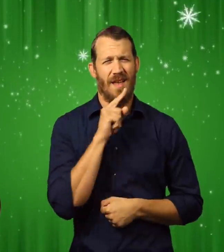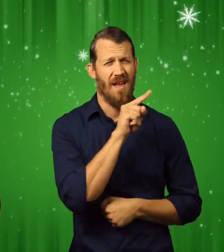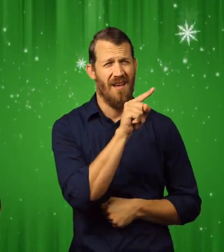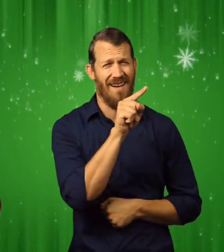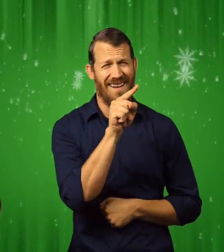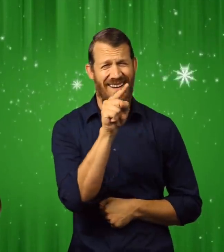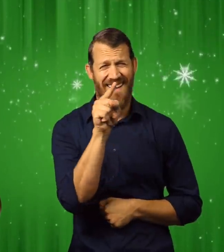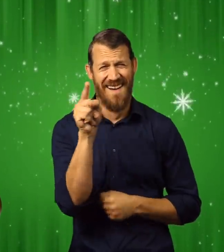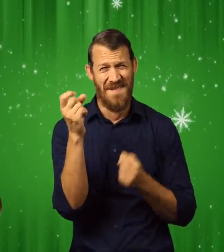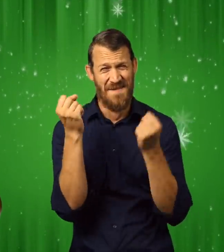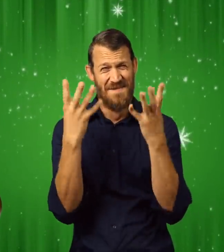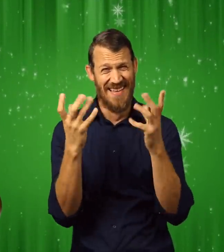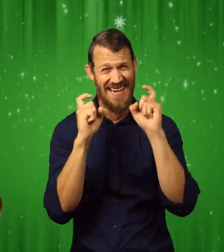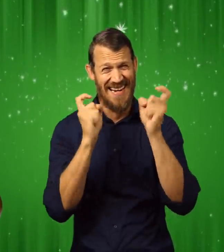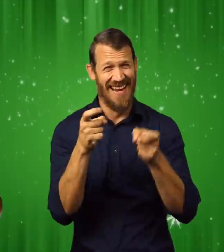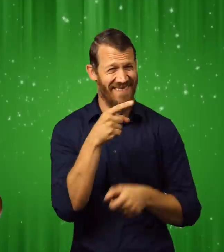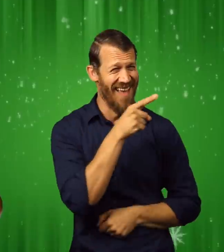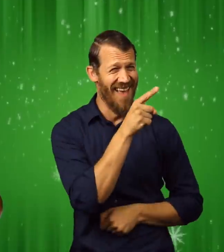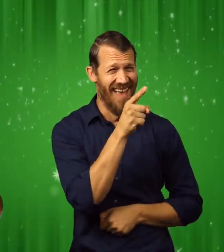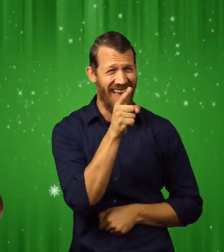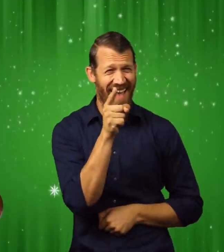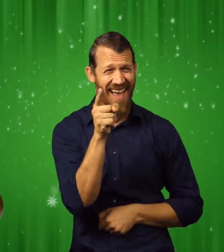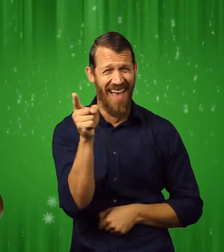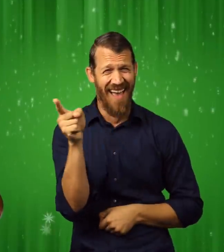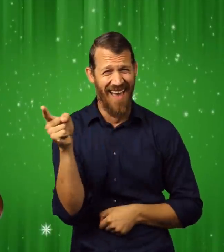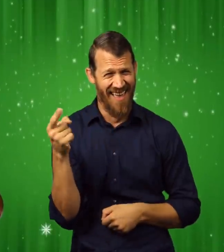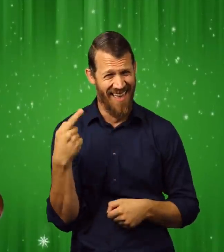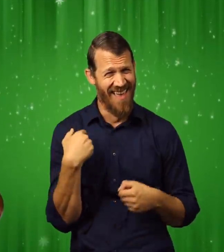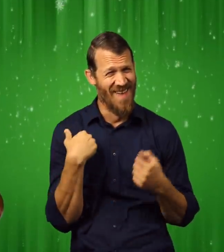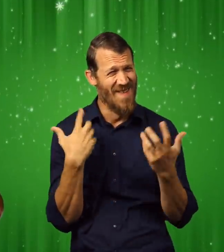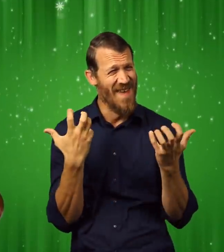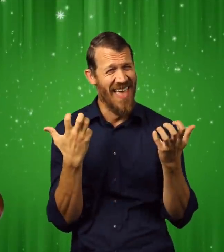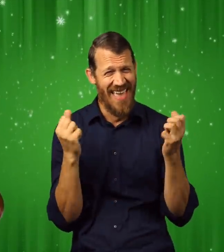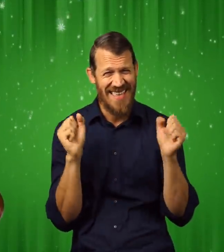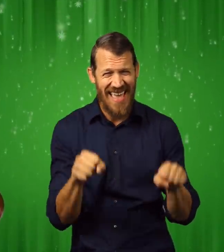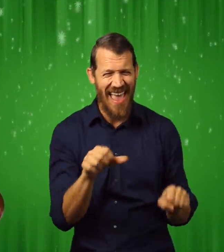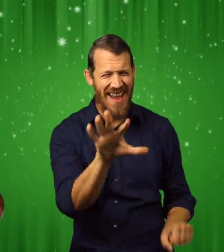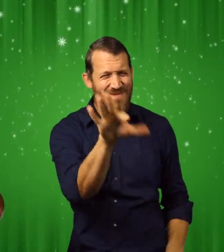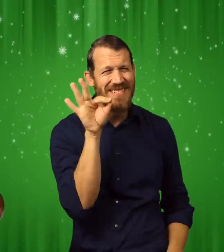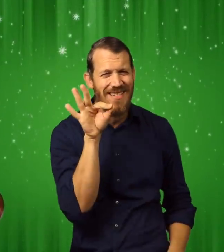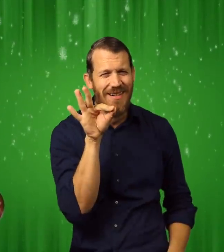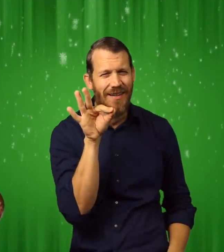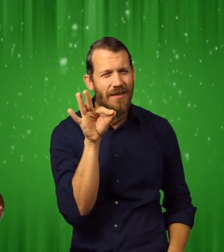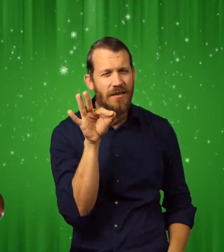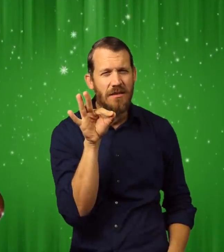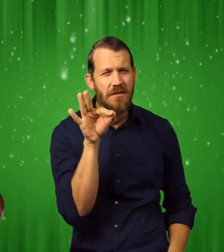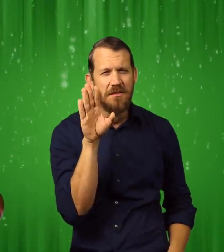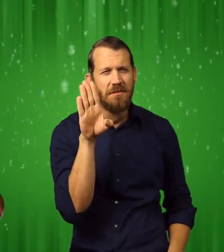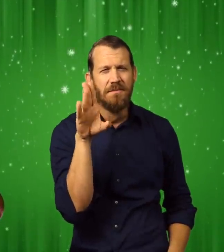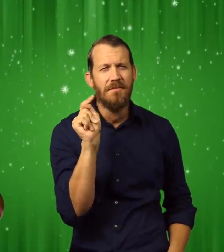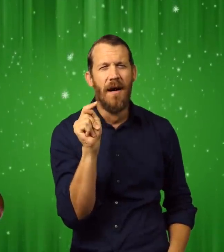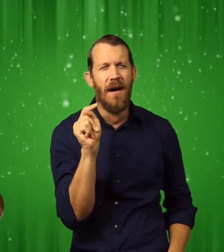I knew that I could have any gift I could imagine, but the thing I wanted most